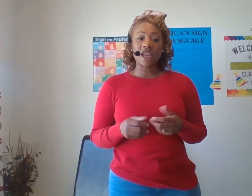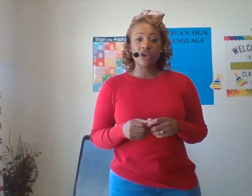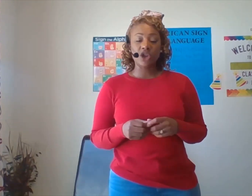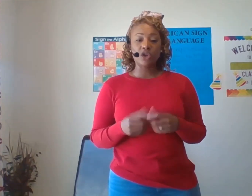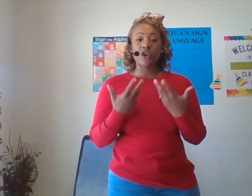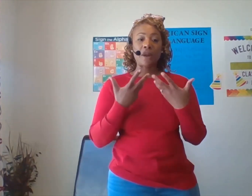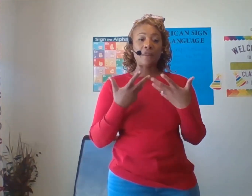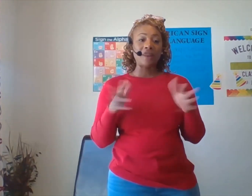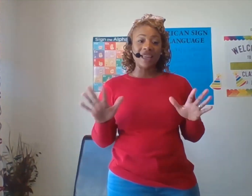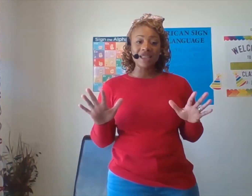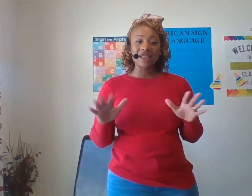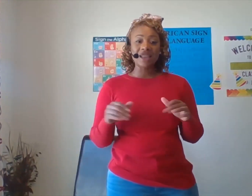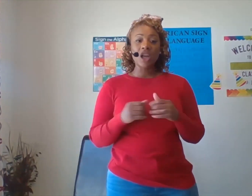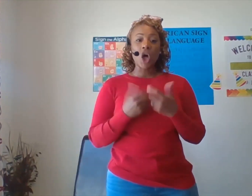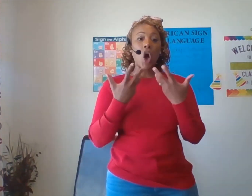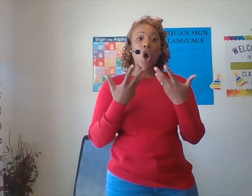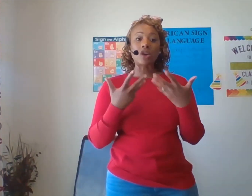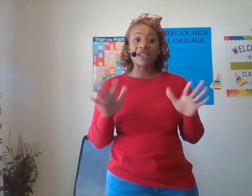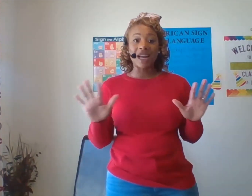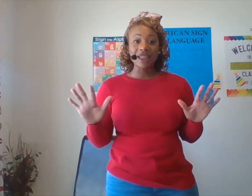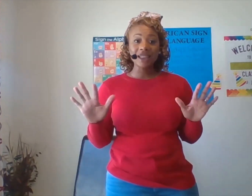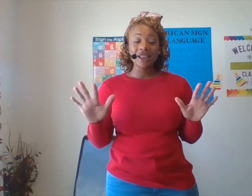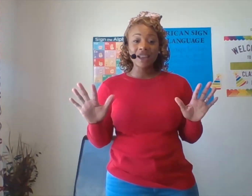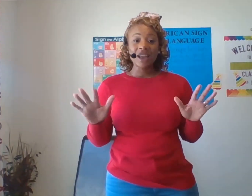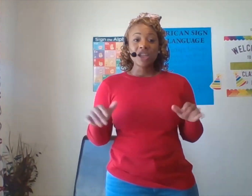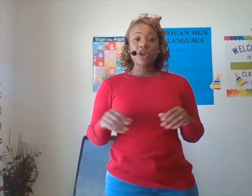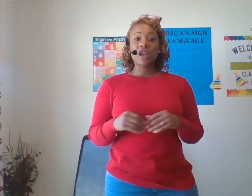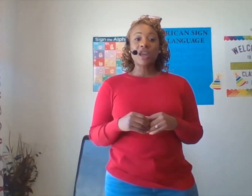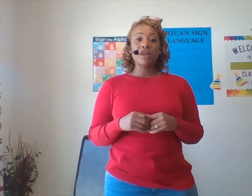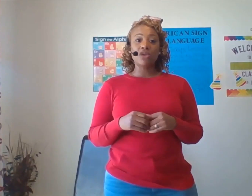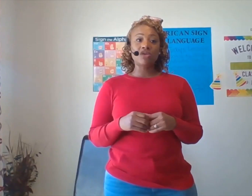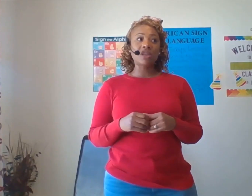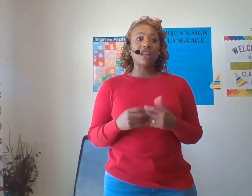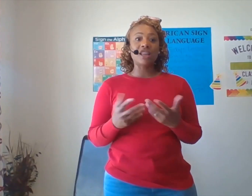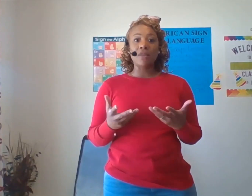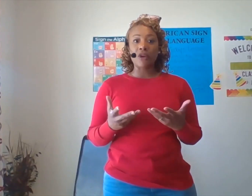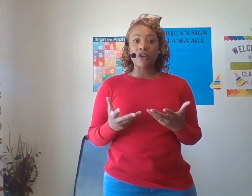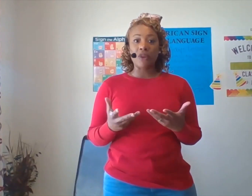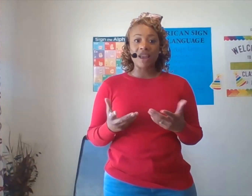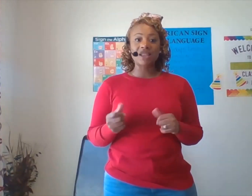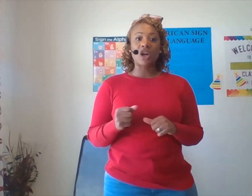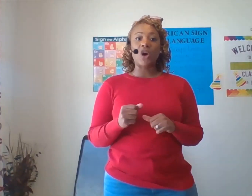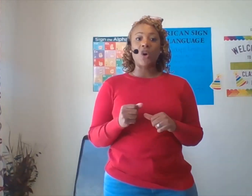you can use for a complete all done so it can be used in a number of ways so